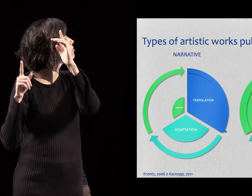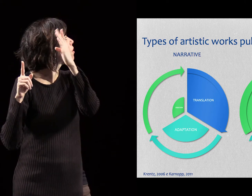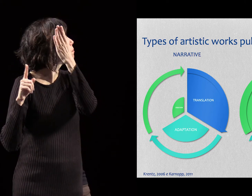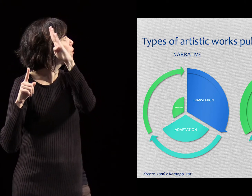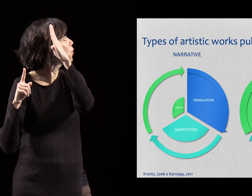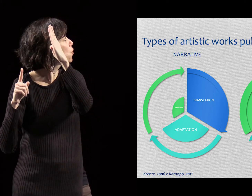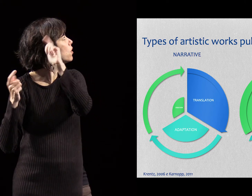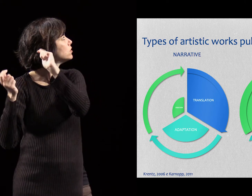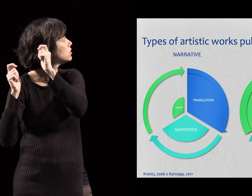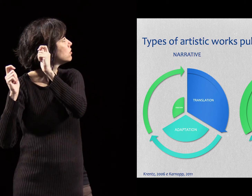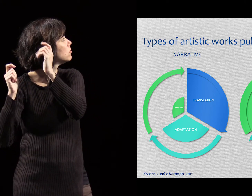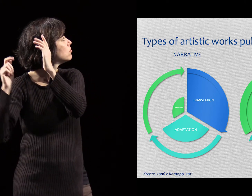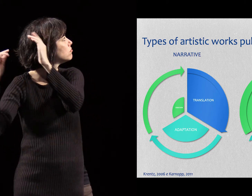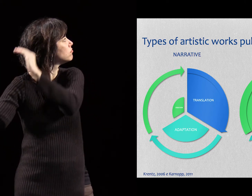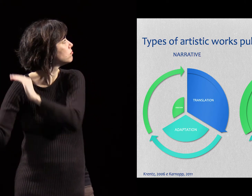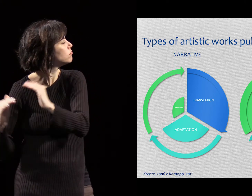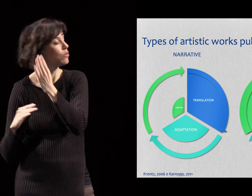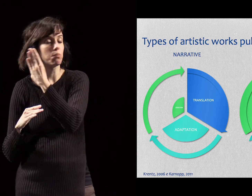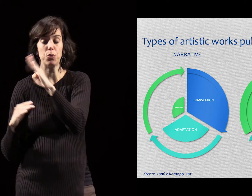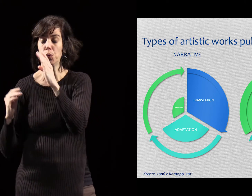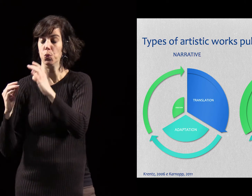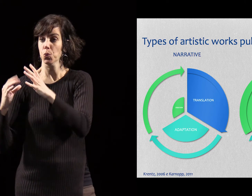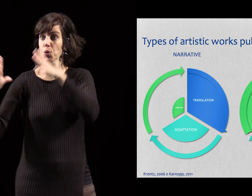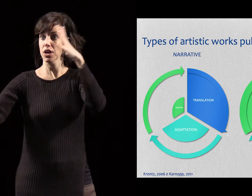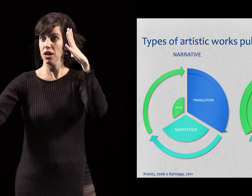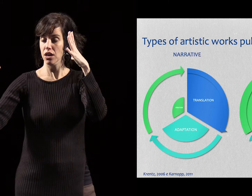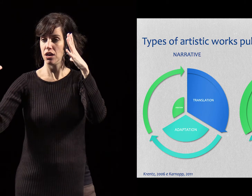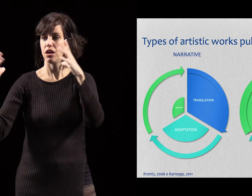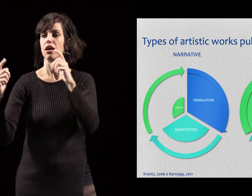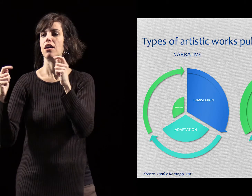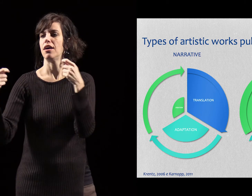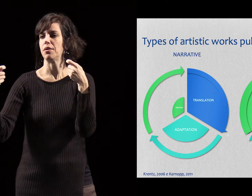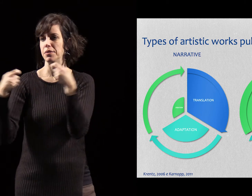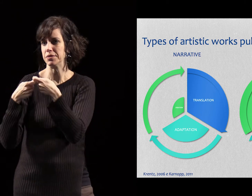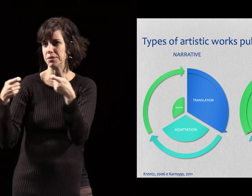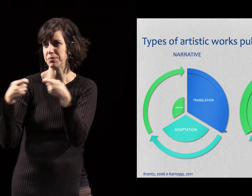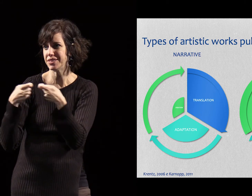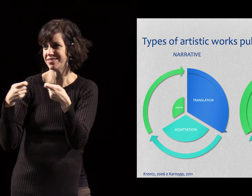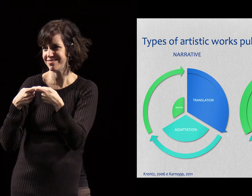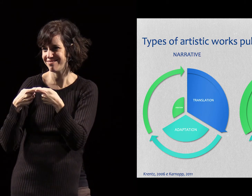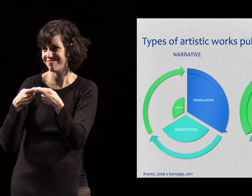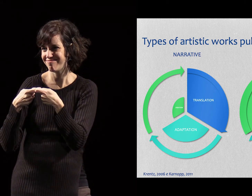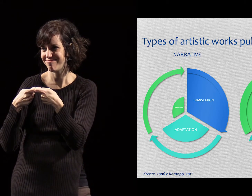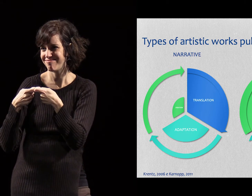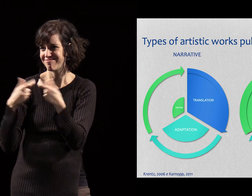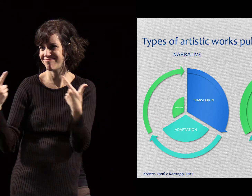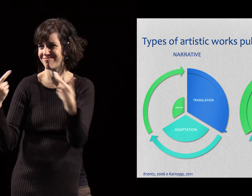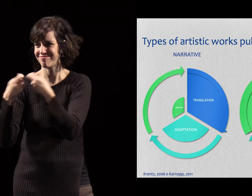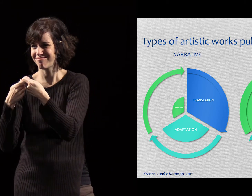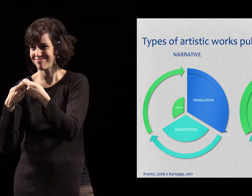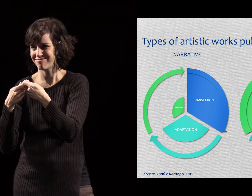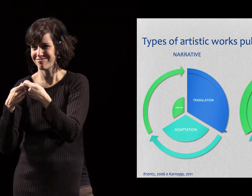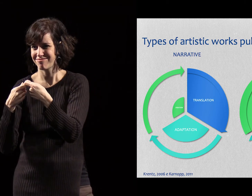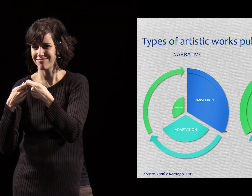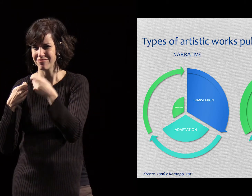That's the blue portion on the graph. Then underneath that, you can see adaptation.